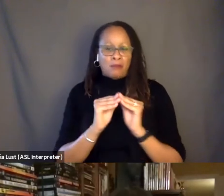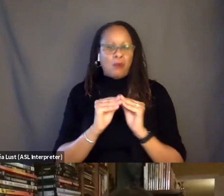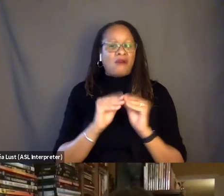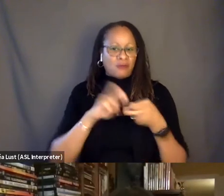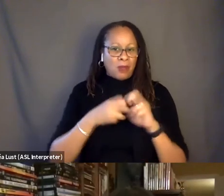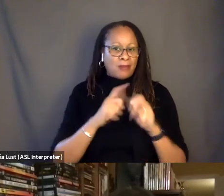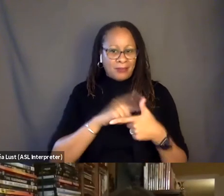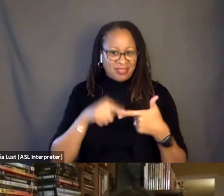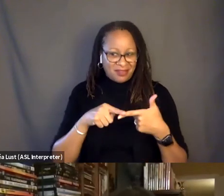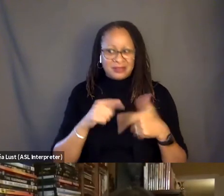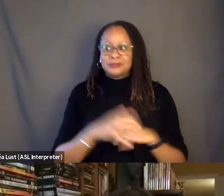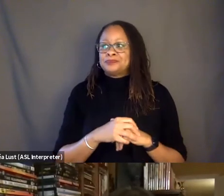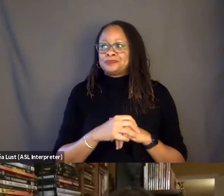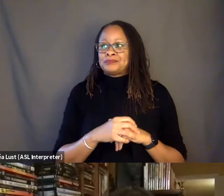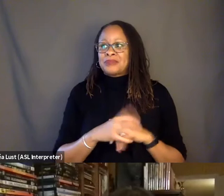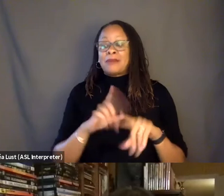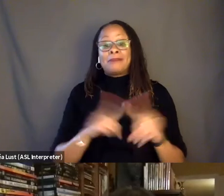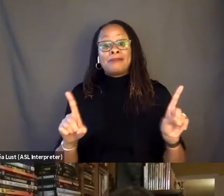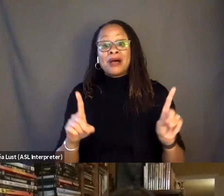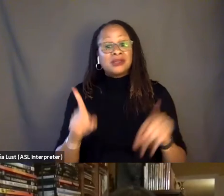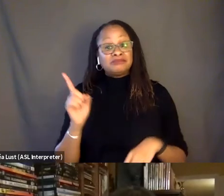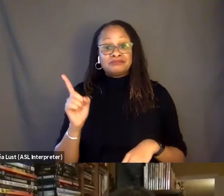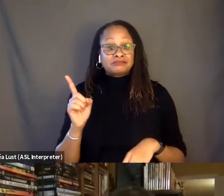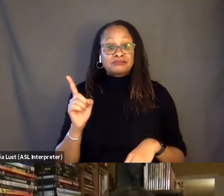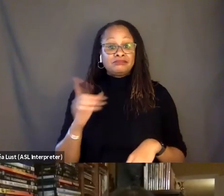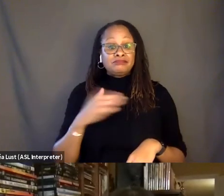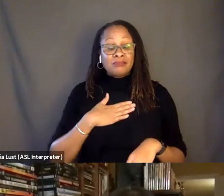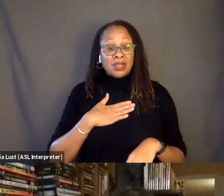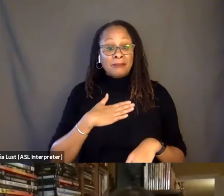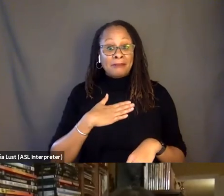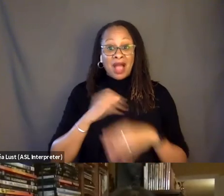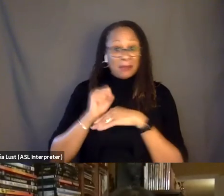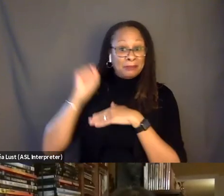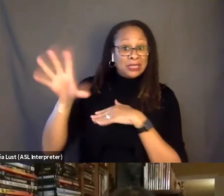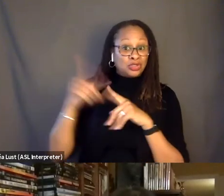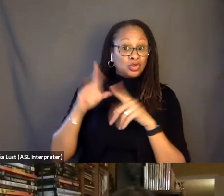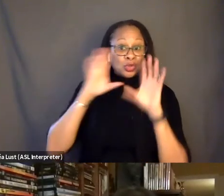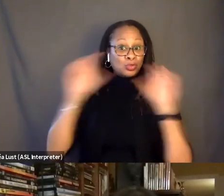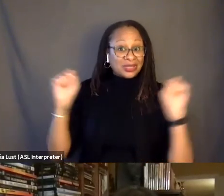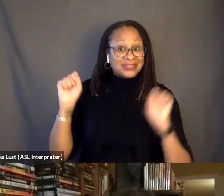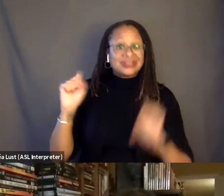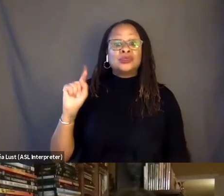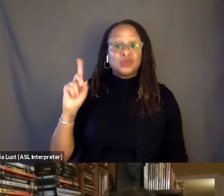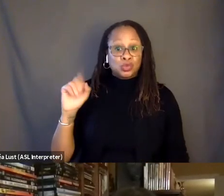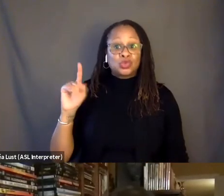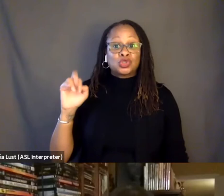but yeah, they weren't, because my pitch to them was that I needed to find out, you know,